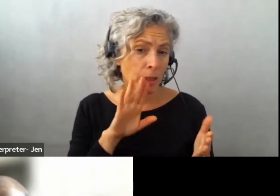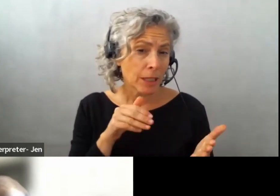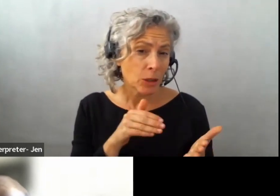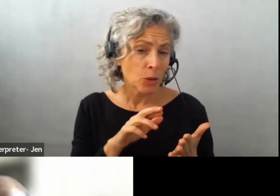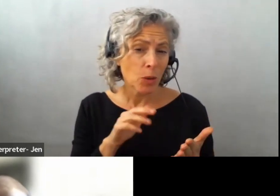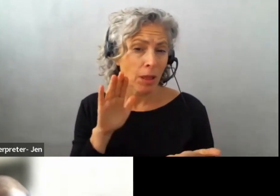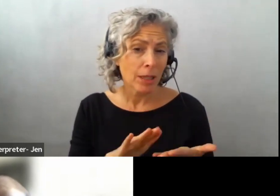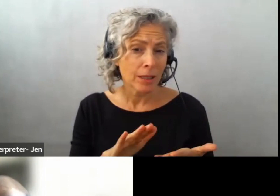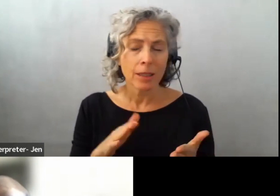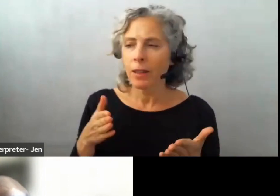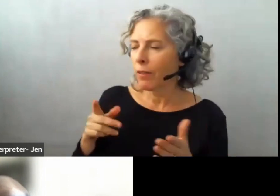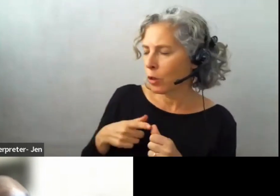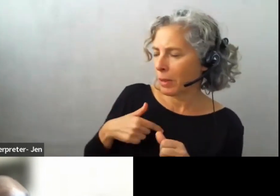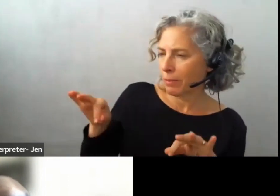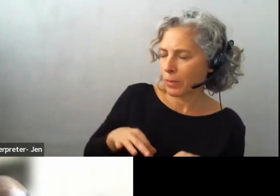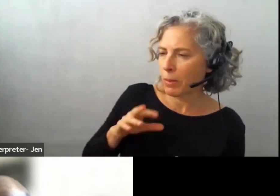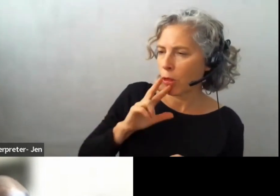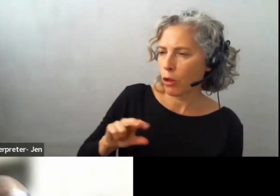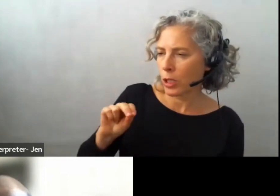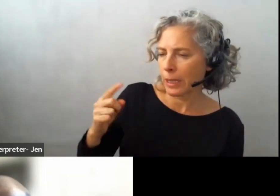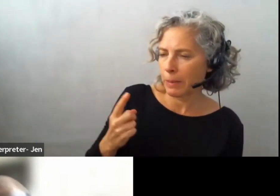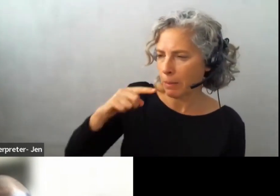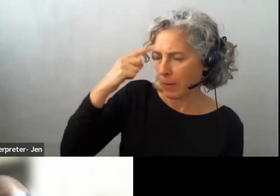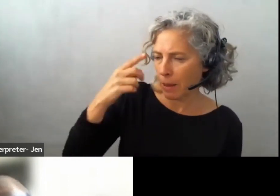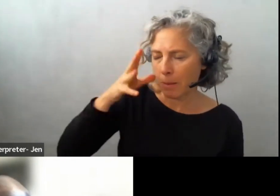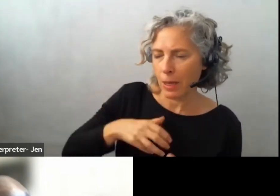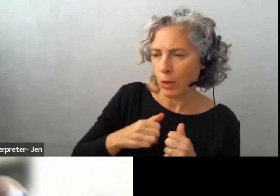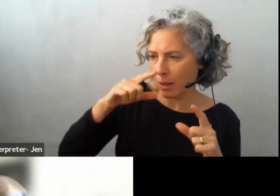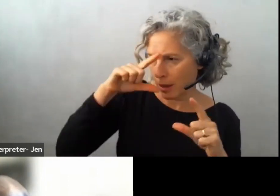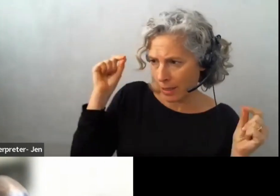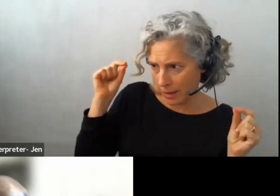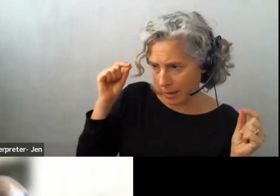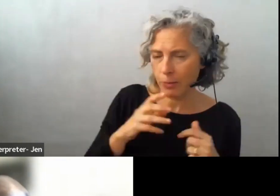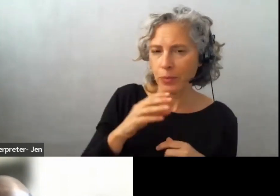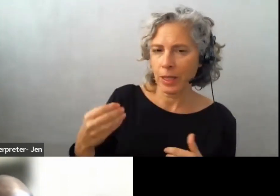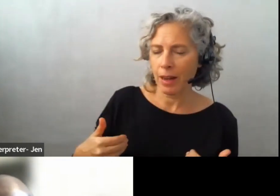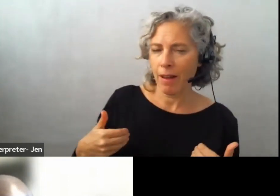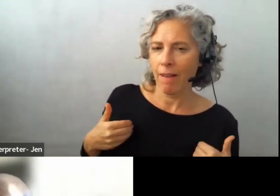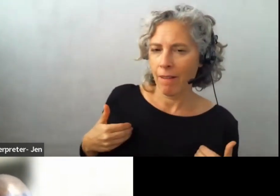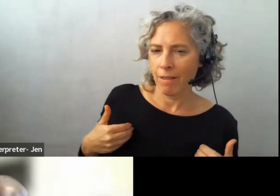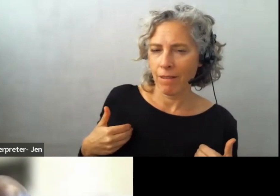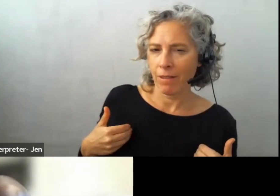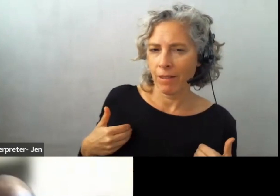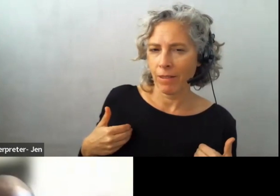start with my description, I am a 30, something black man wearing glasses, and I have some